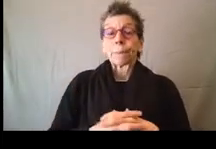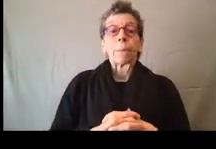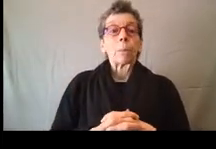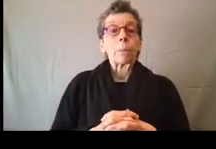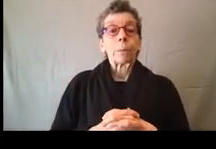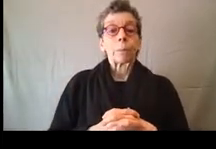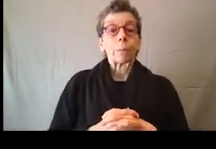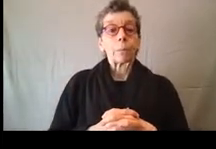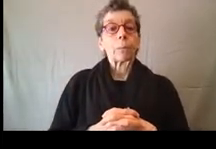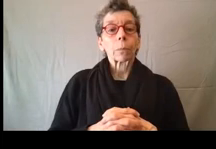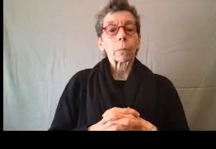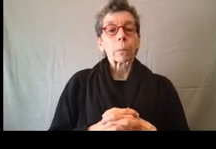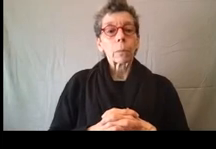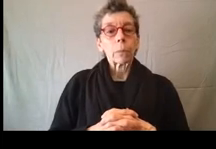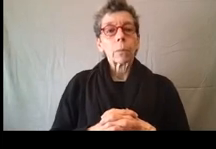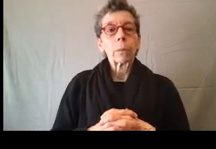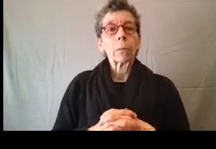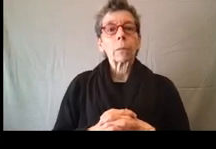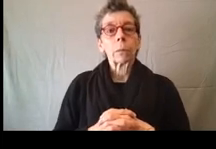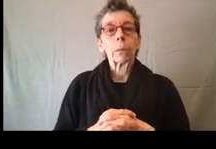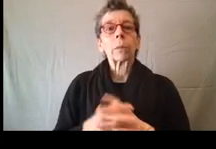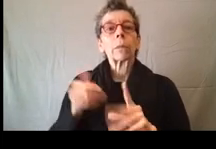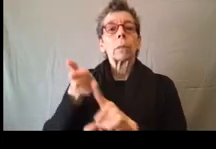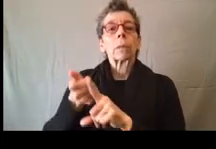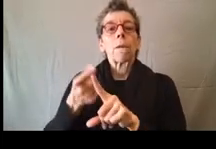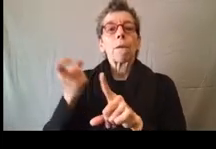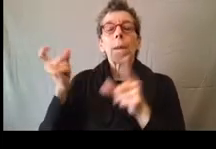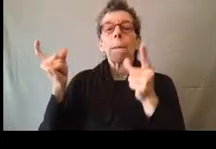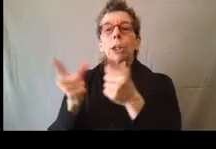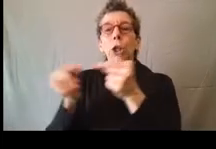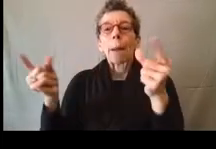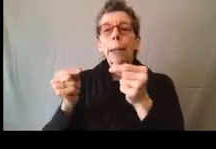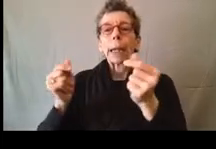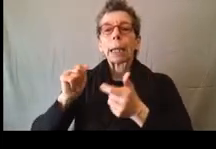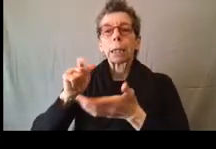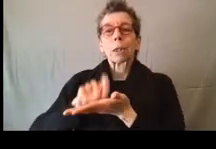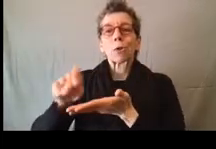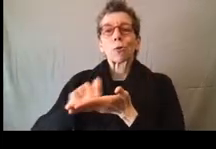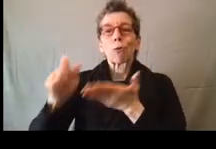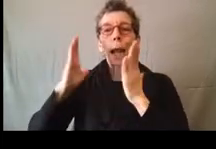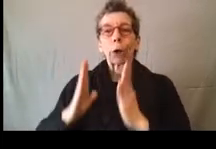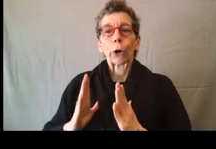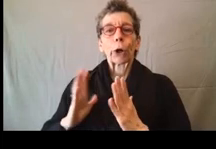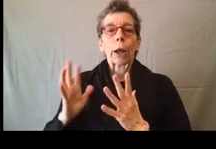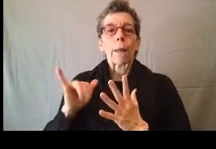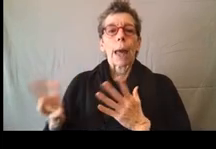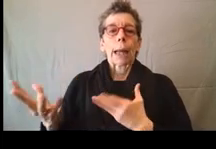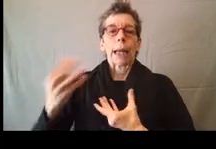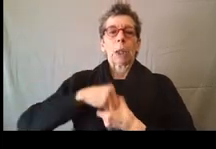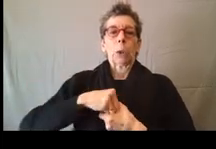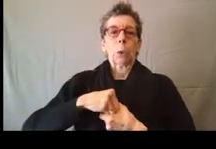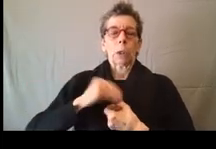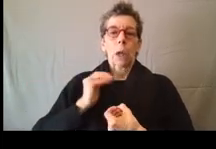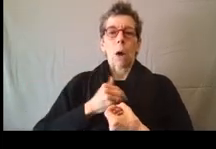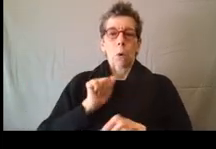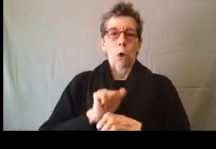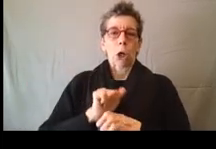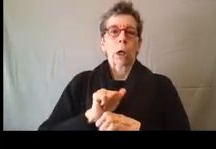we have a quote by a Japanese playwright which captures our work. That the goal for us to